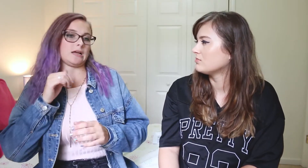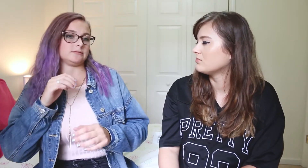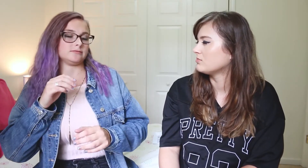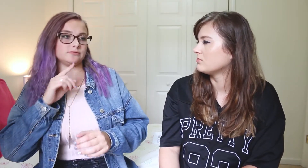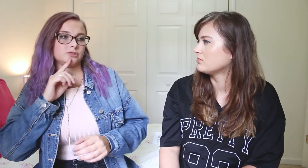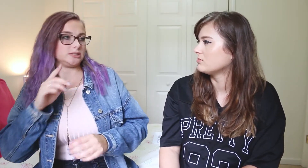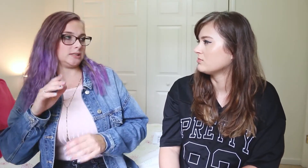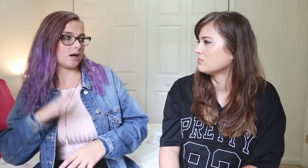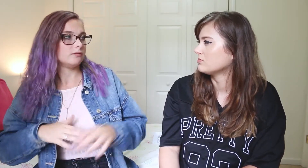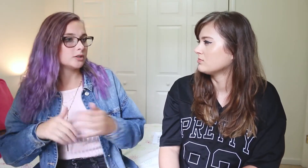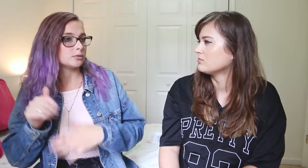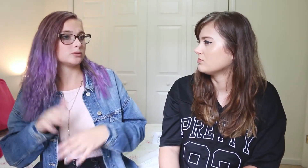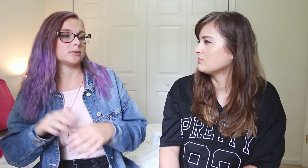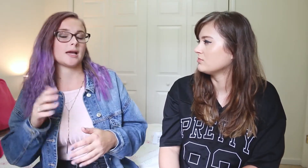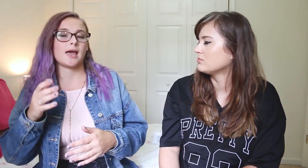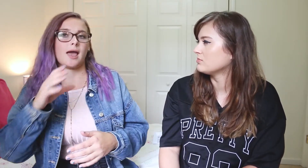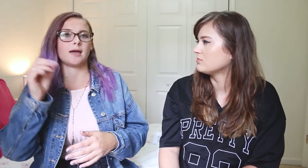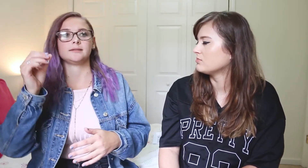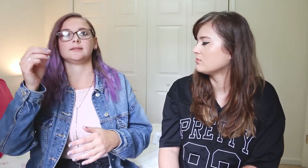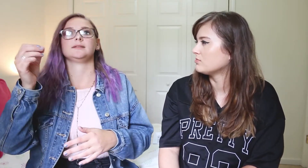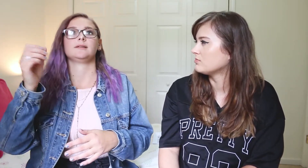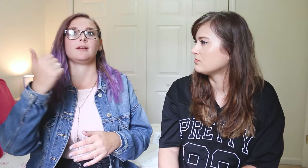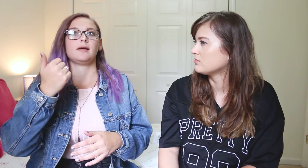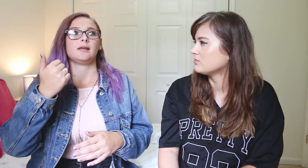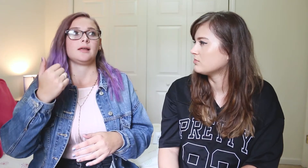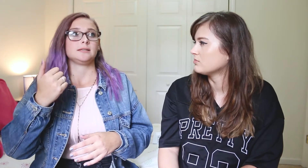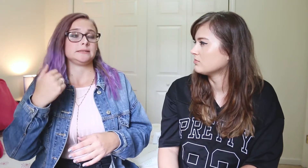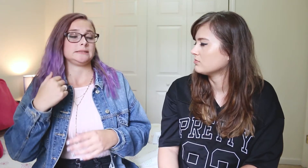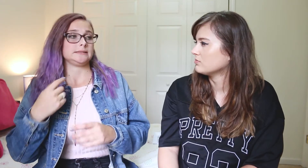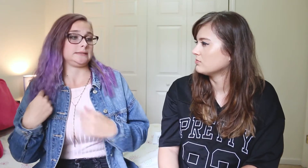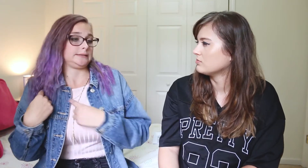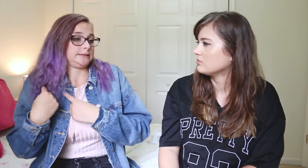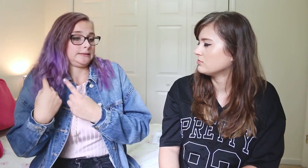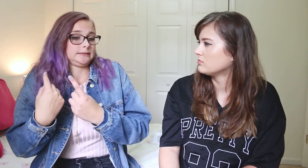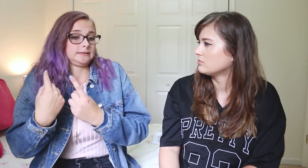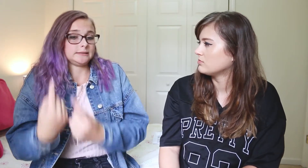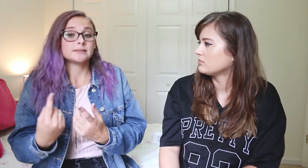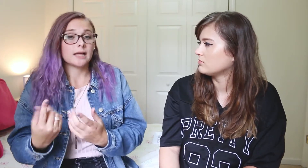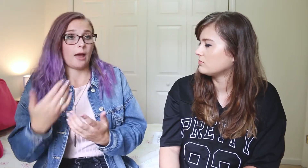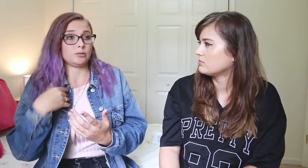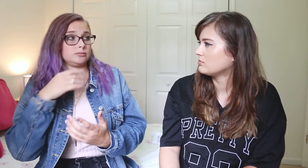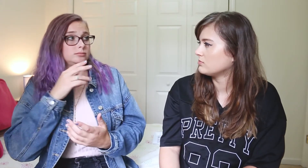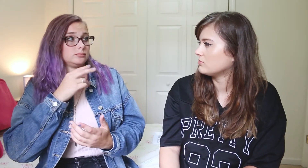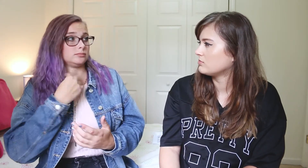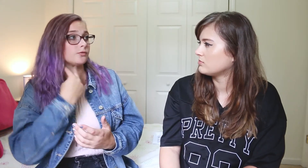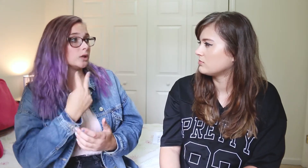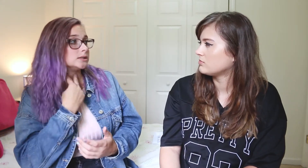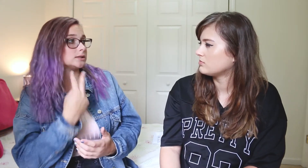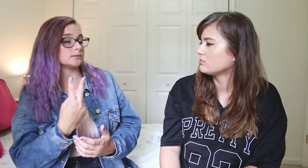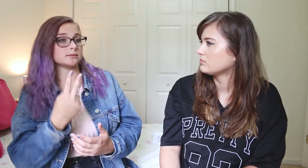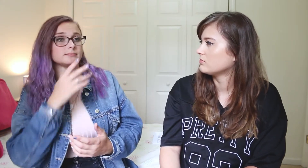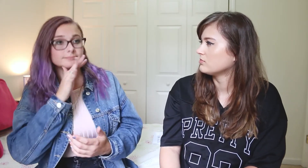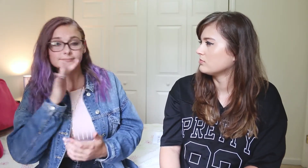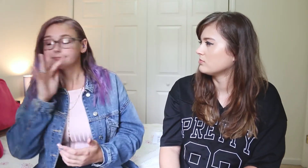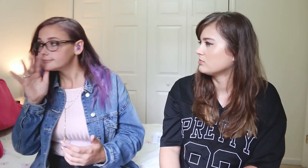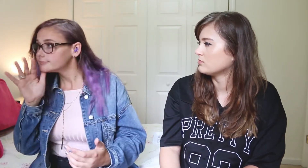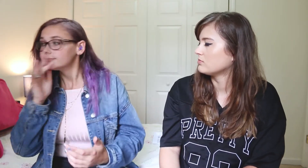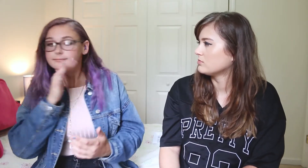So it's uncomfortable. And before that I was always voicing and speaking,